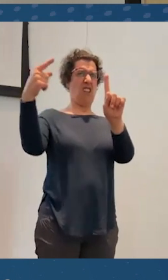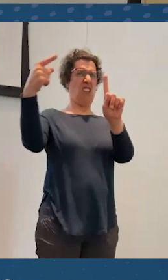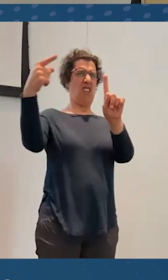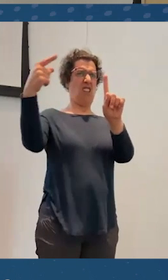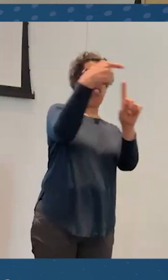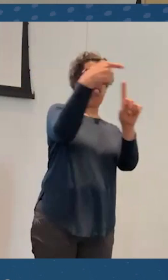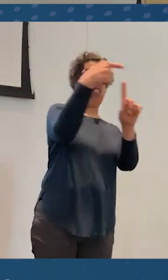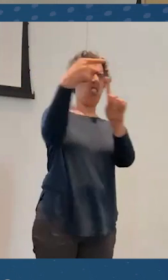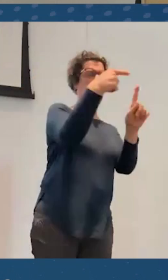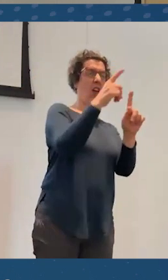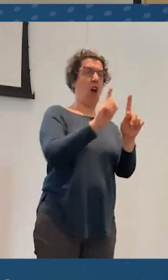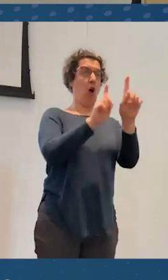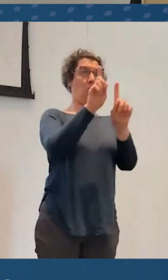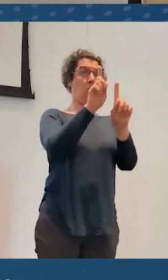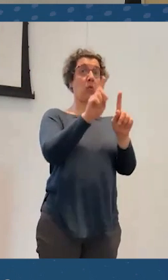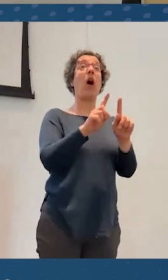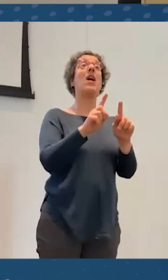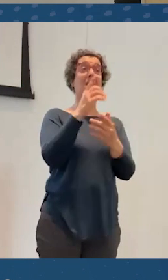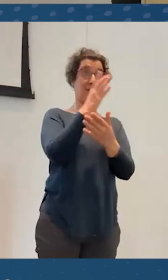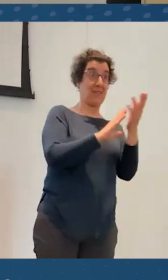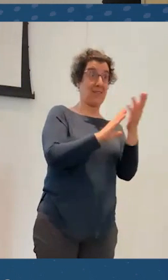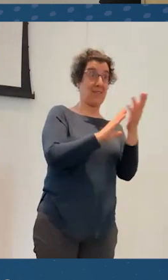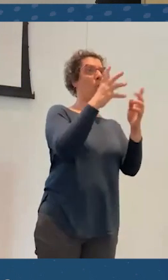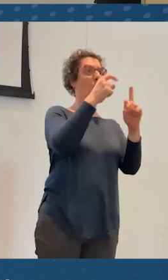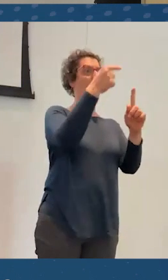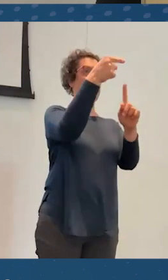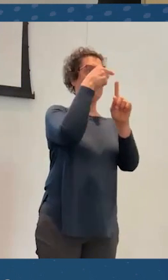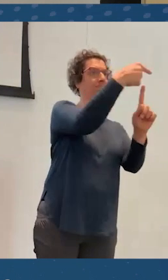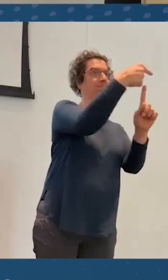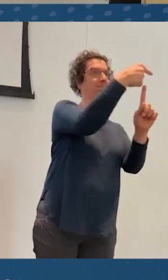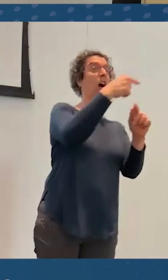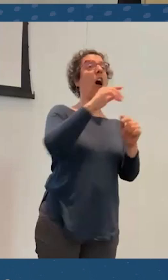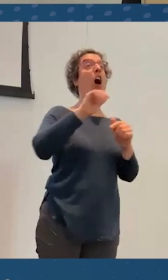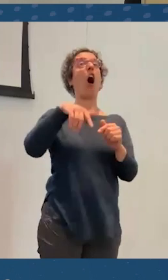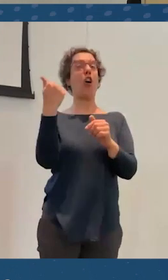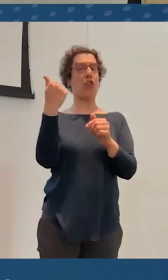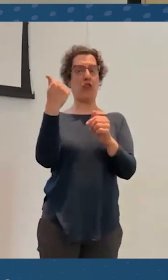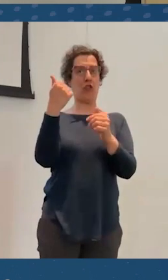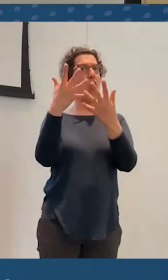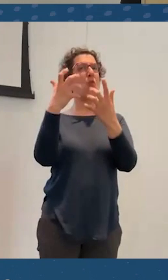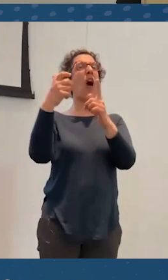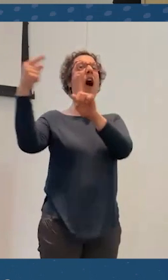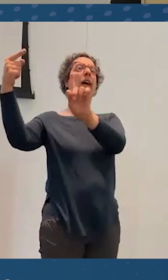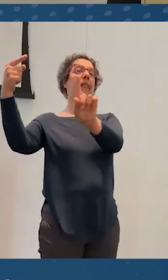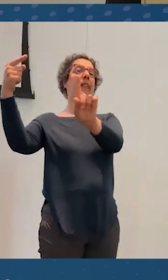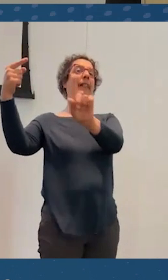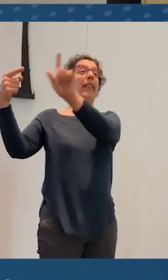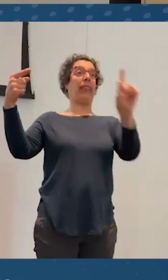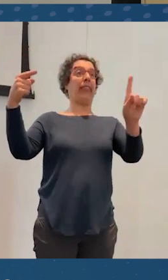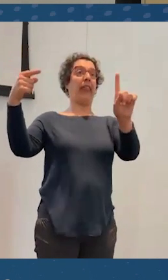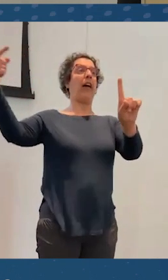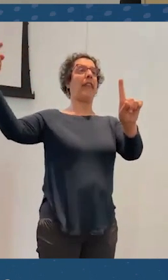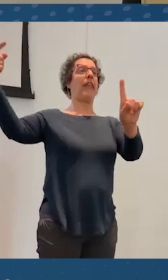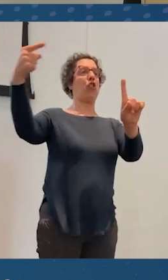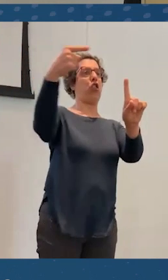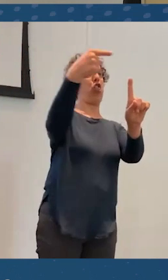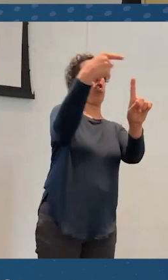others might like it a little tighter. Or conversely, they might want more lag to really help separate themselves